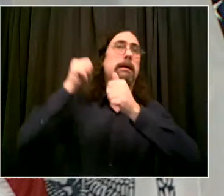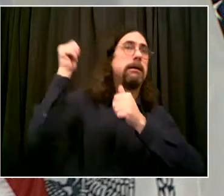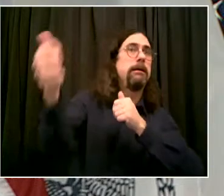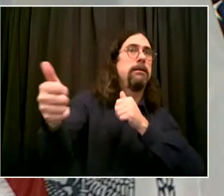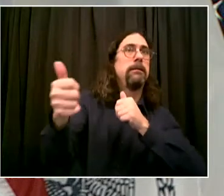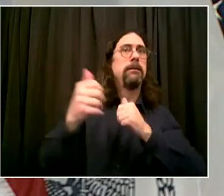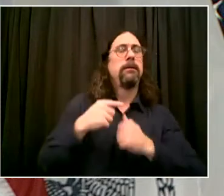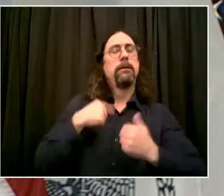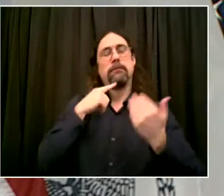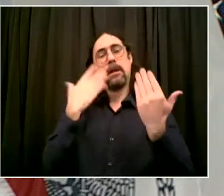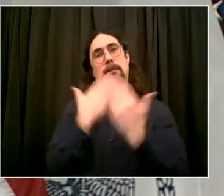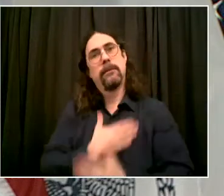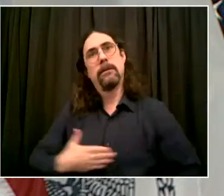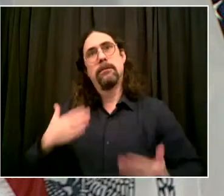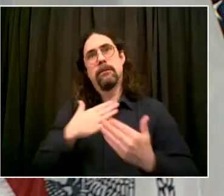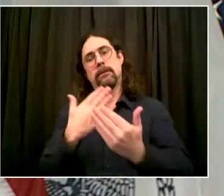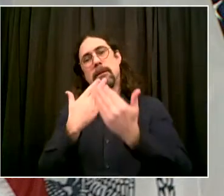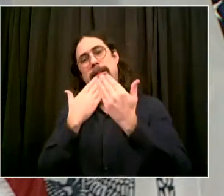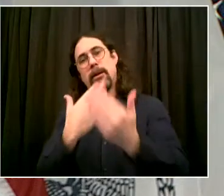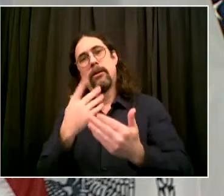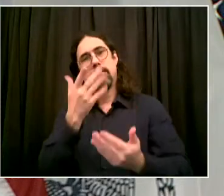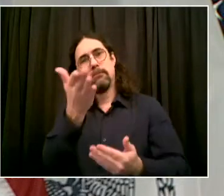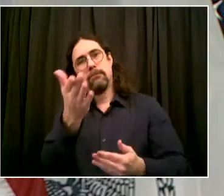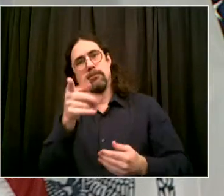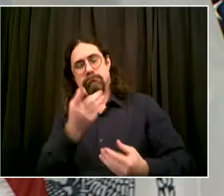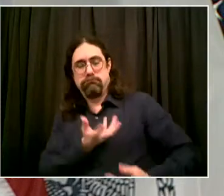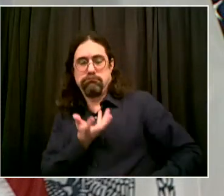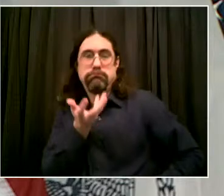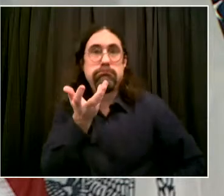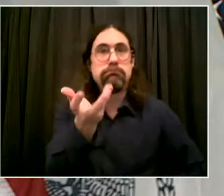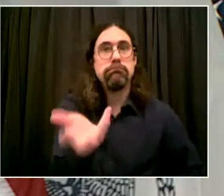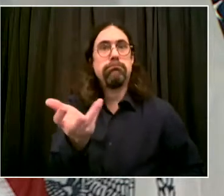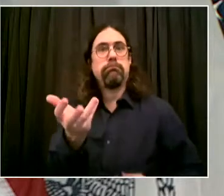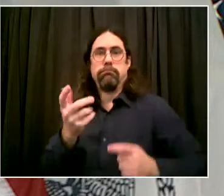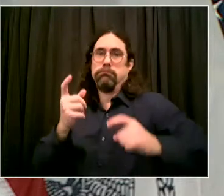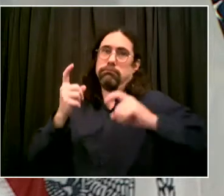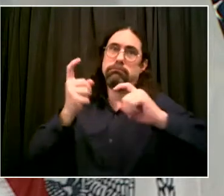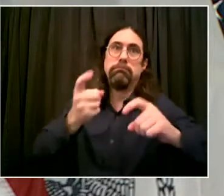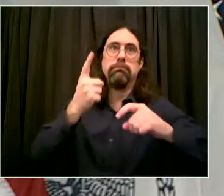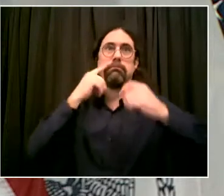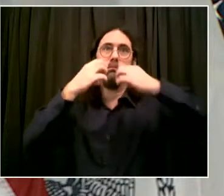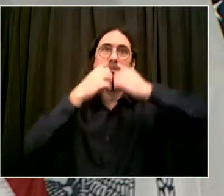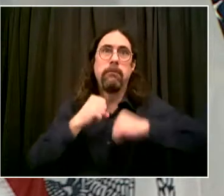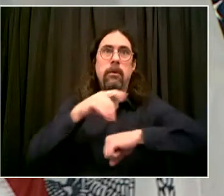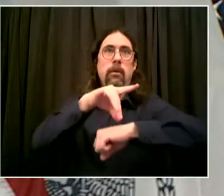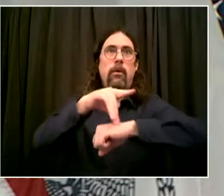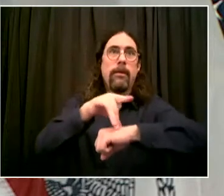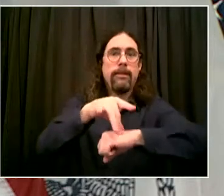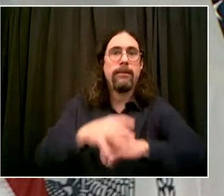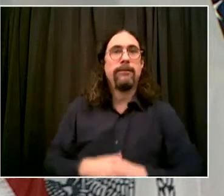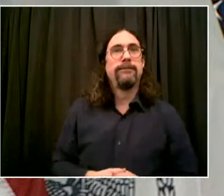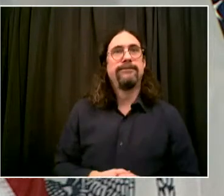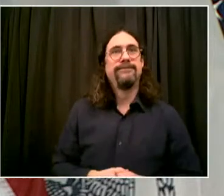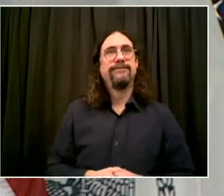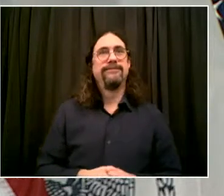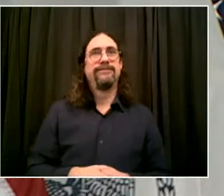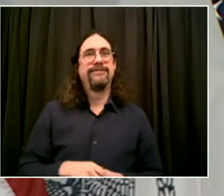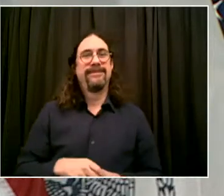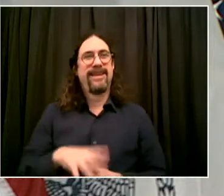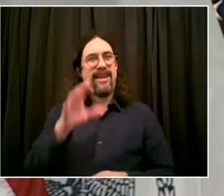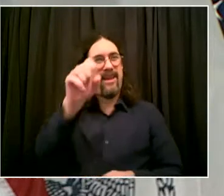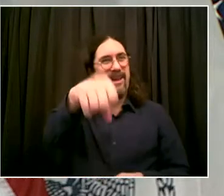RAISING THE BAR.